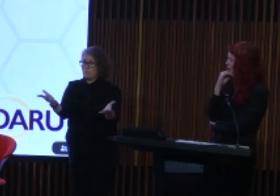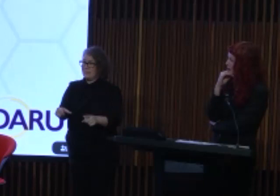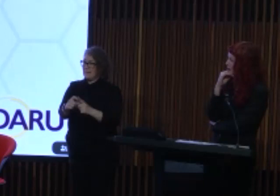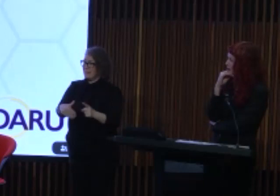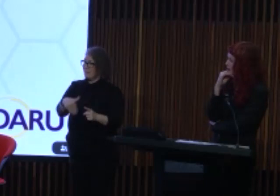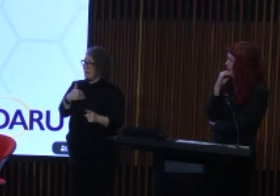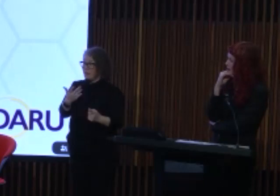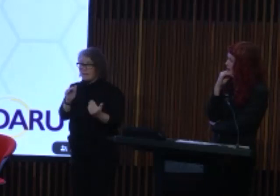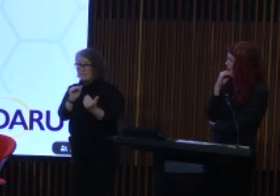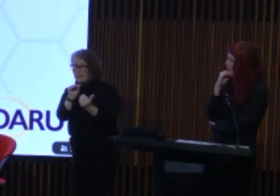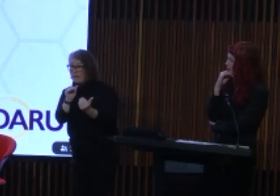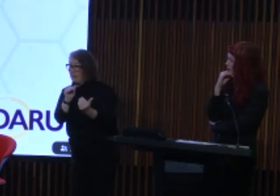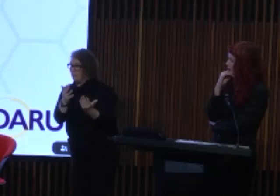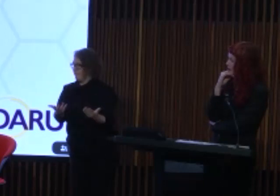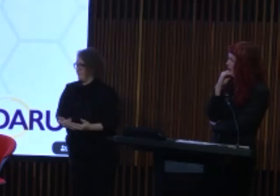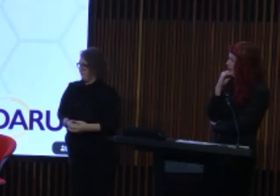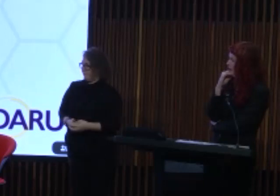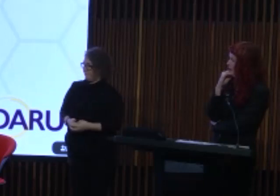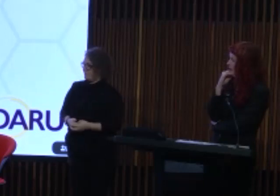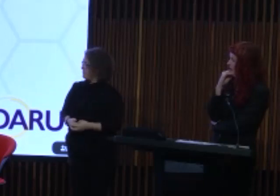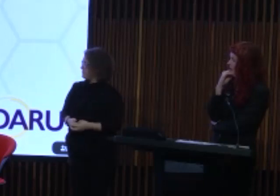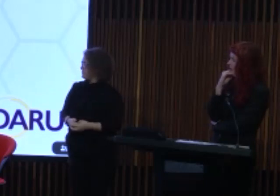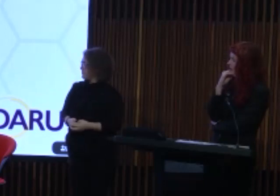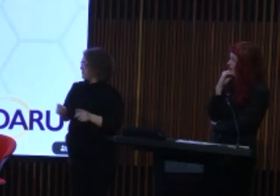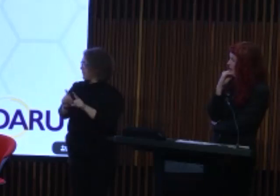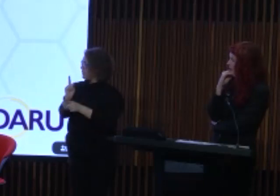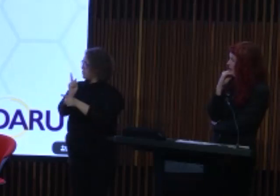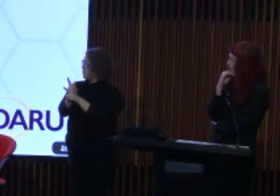a fair go from that system. And even we talked about that people with disabilities are excluded